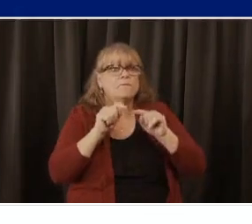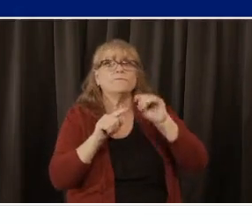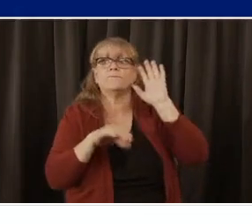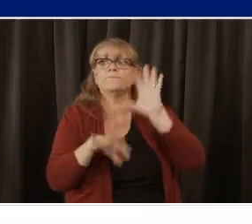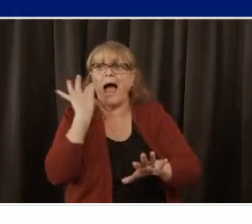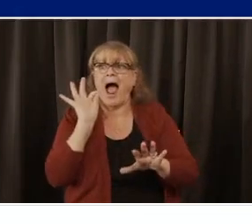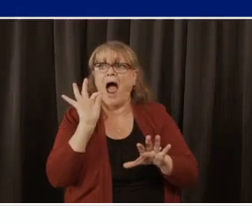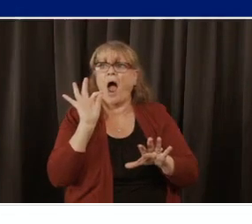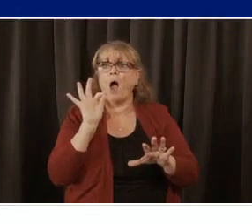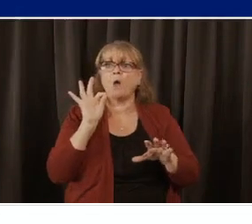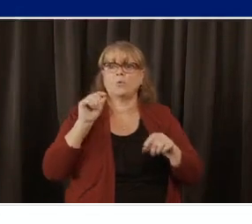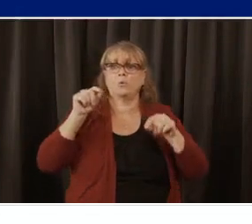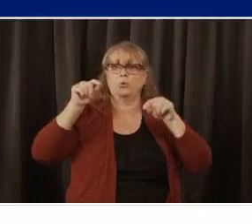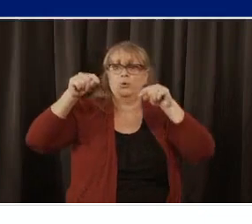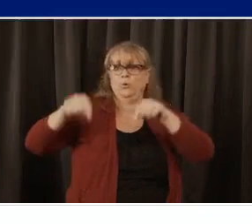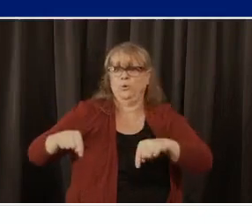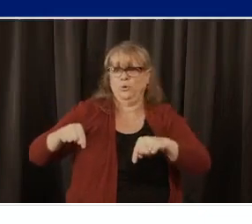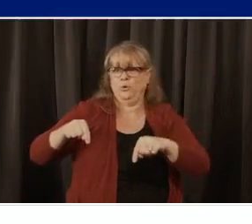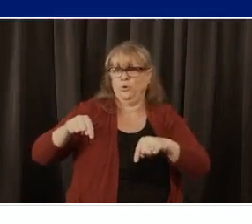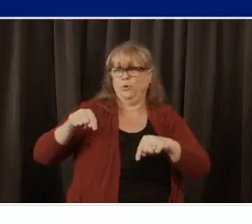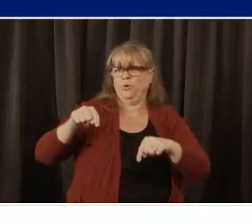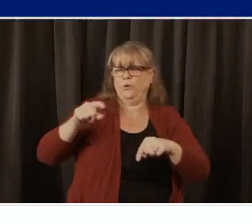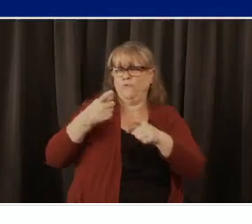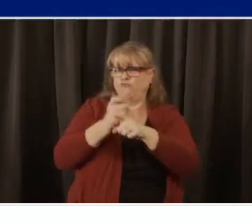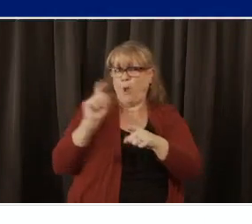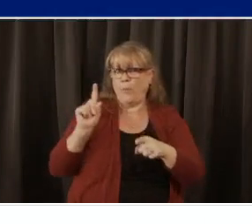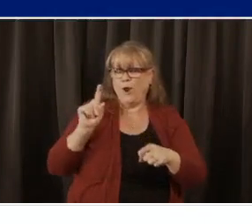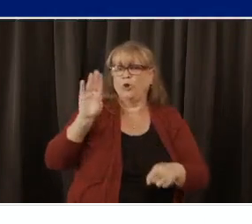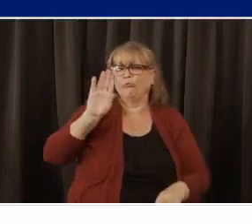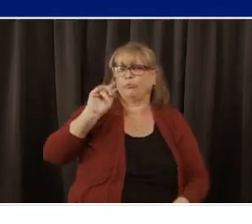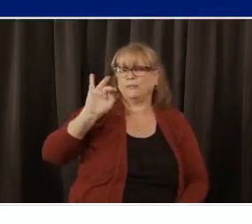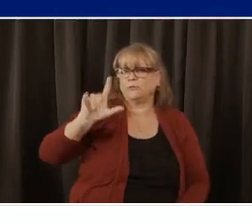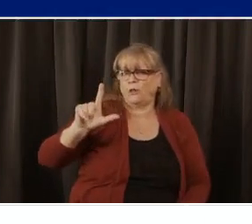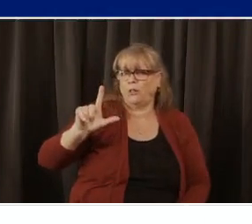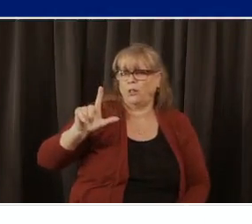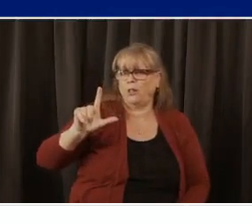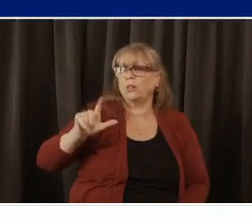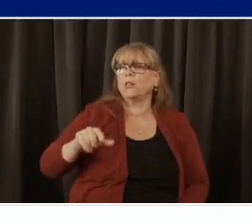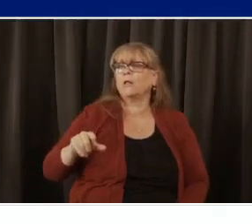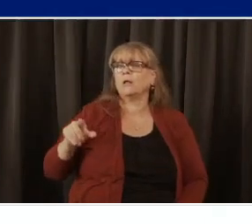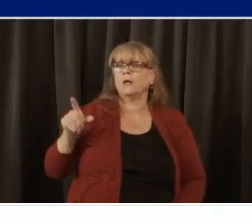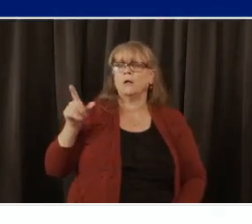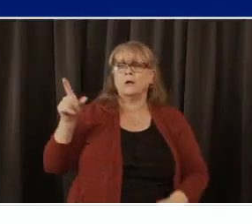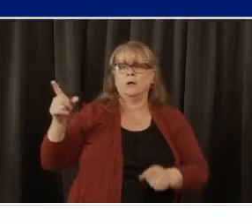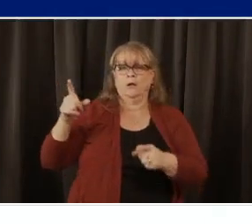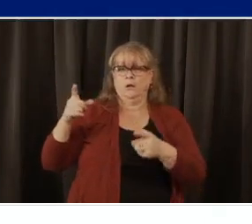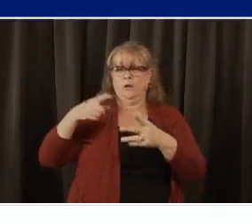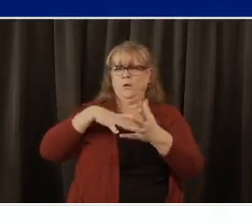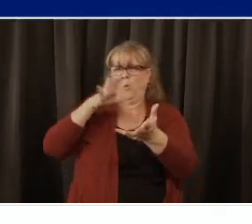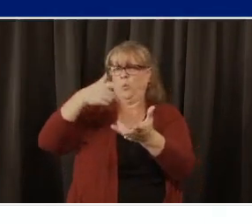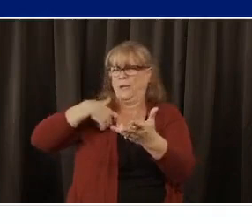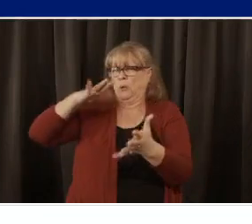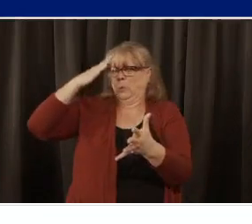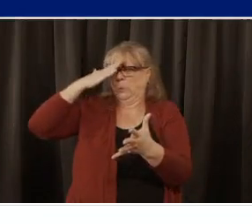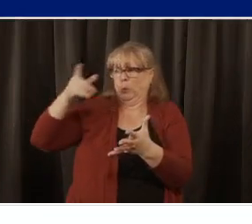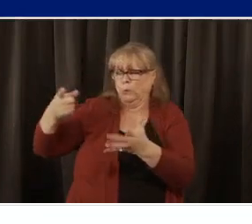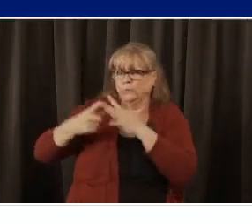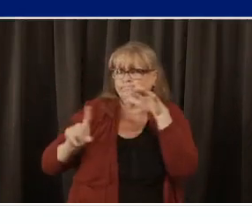some age specific trends that we are seeing as part of this fourth wave as the governor mentioned this fourth wave is going to look different. And I'll talk a little bit about how